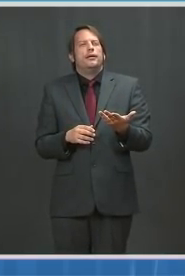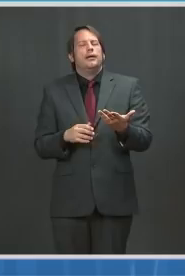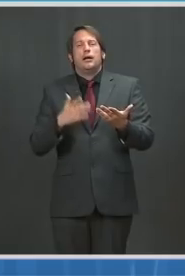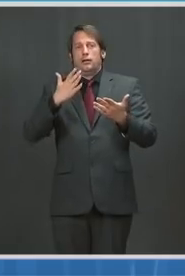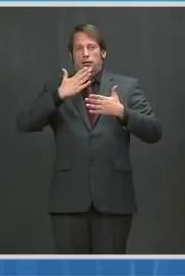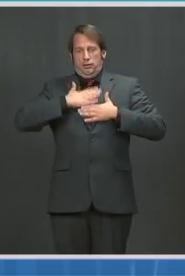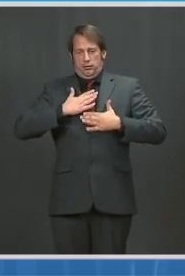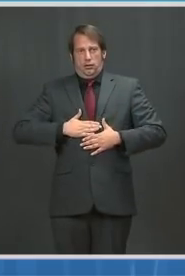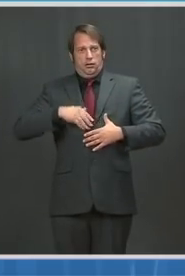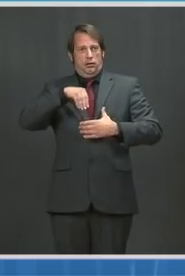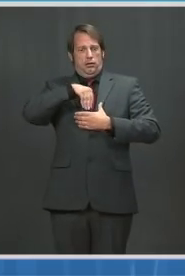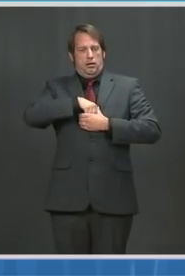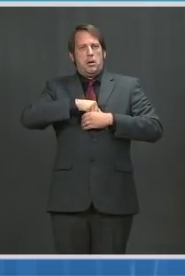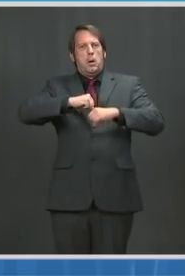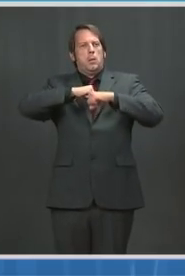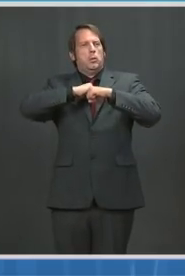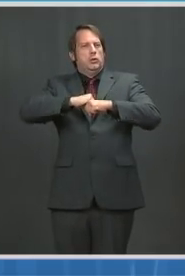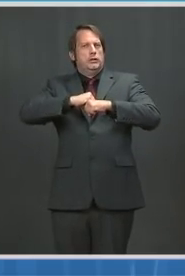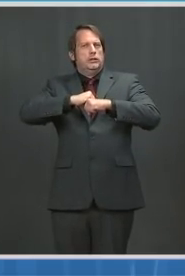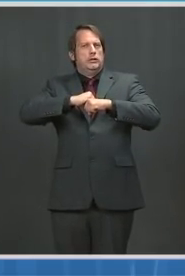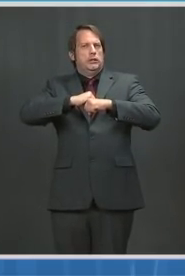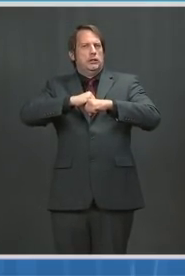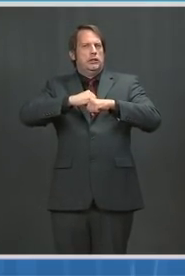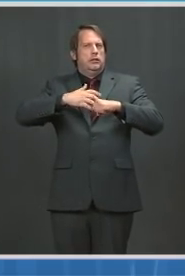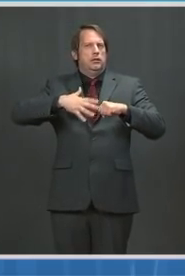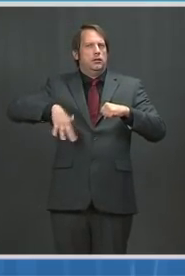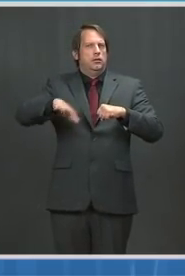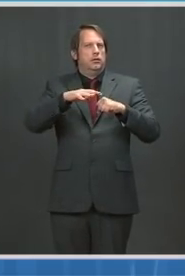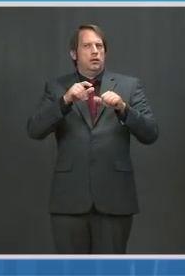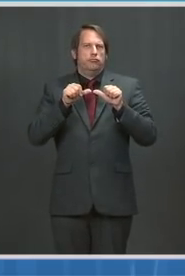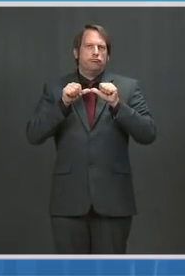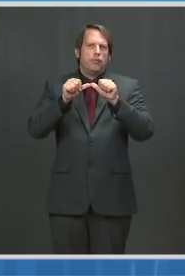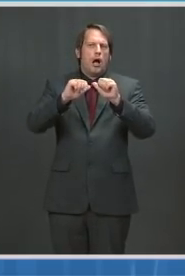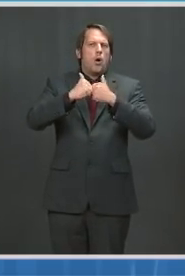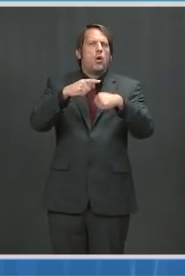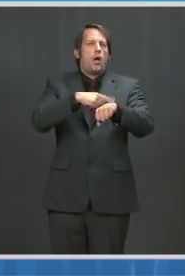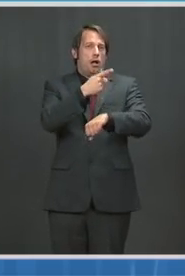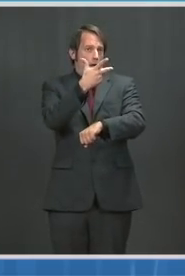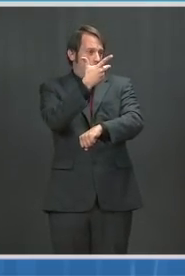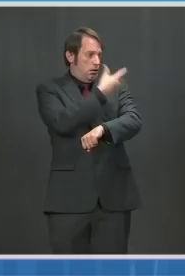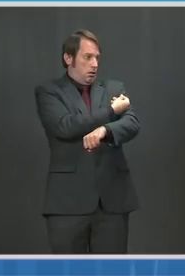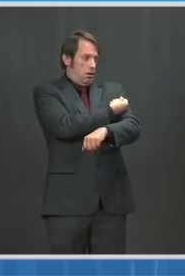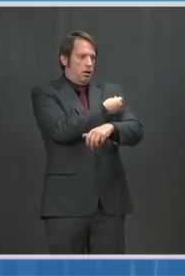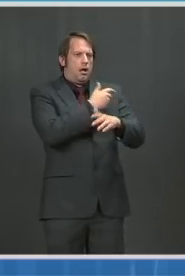I'm going to break it up into two components: the duration of immunity to natural infection